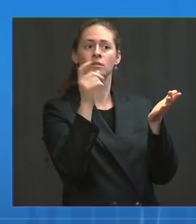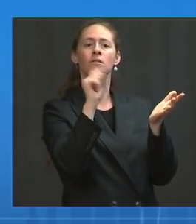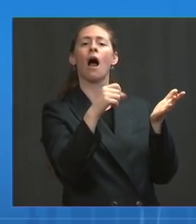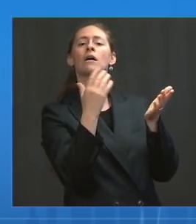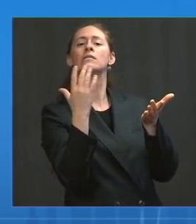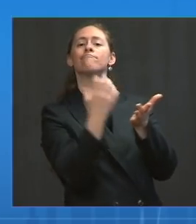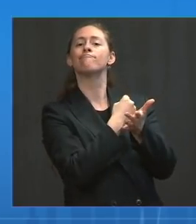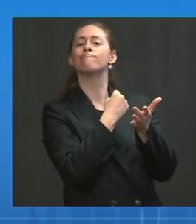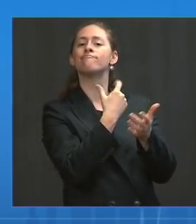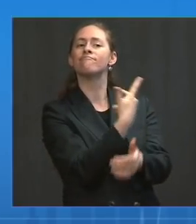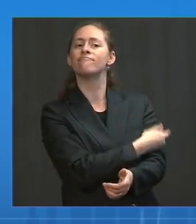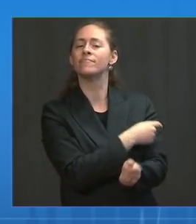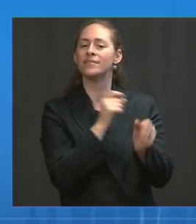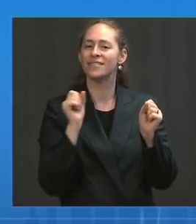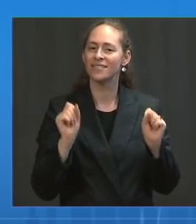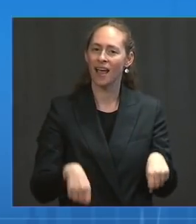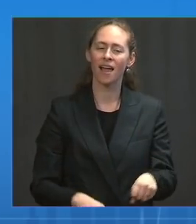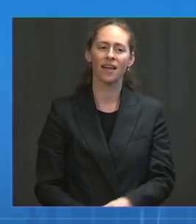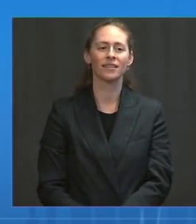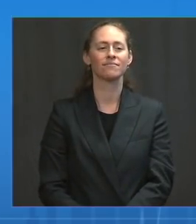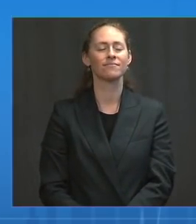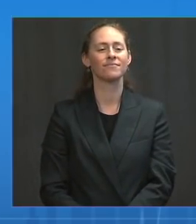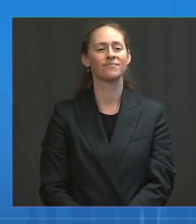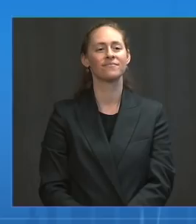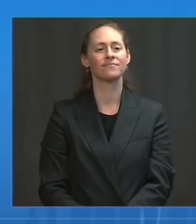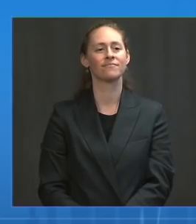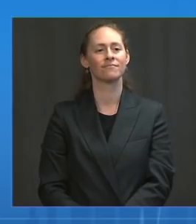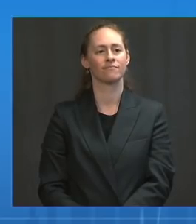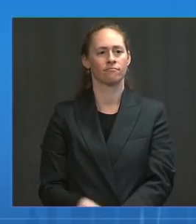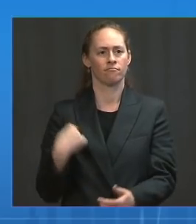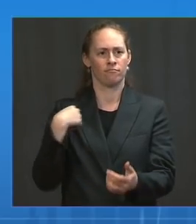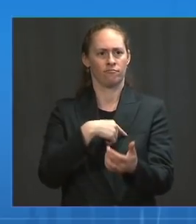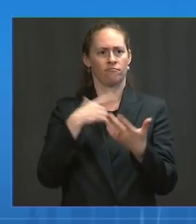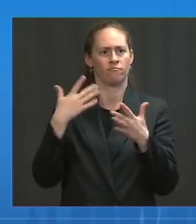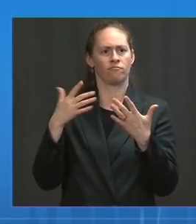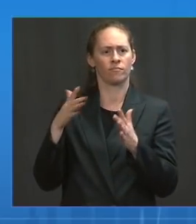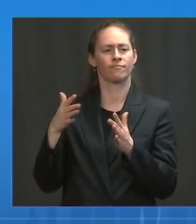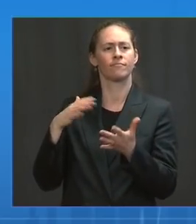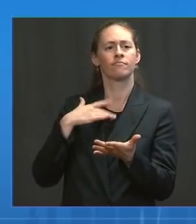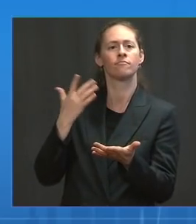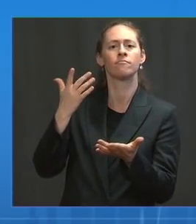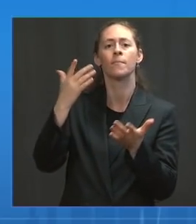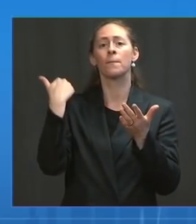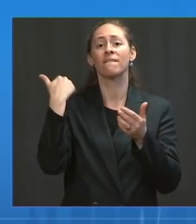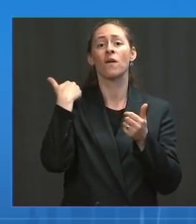Across the last few months, we've already nearly doubled the number of medical practices receiving vaccine,